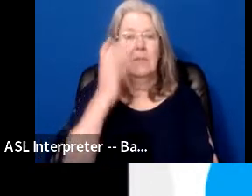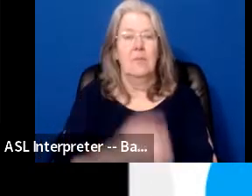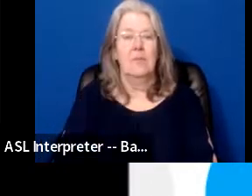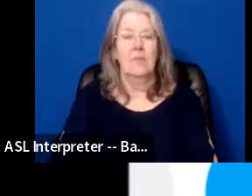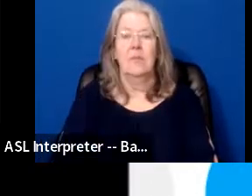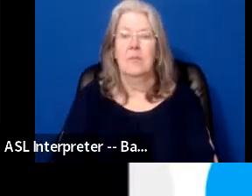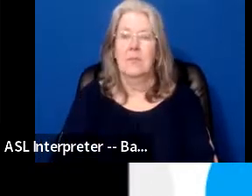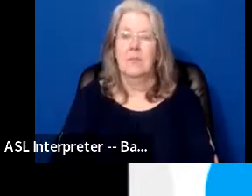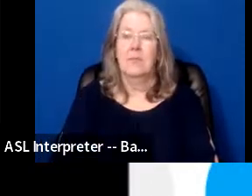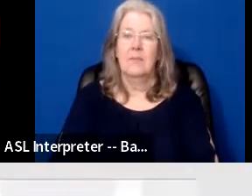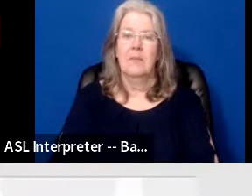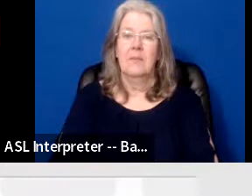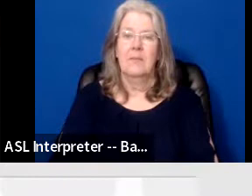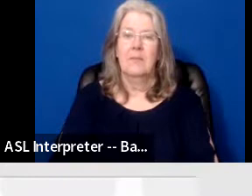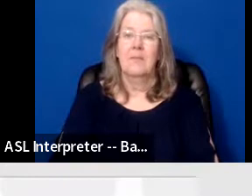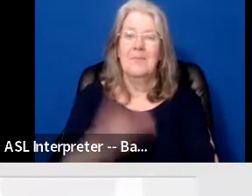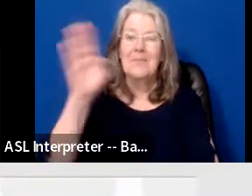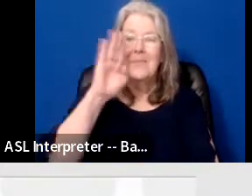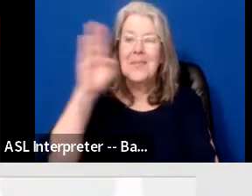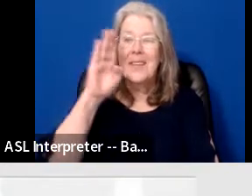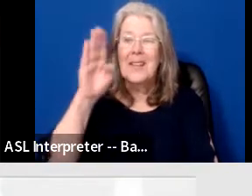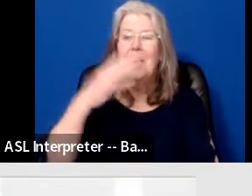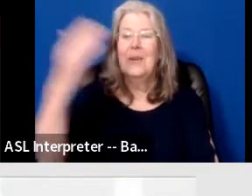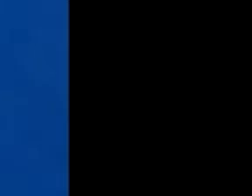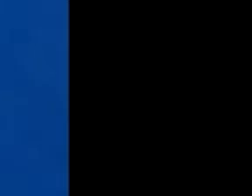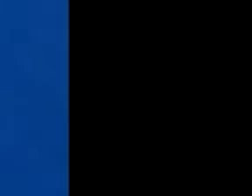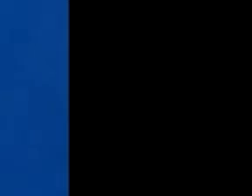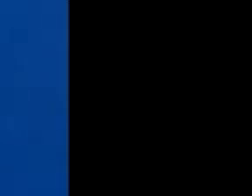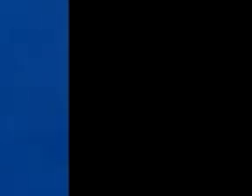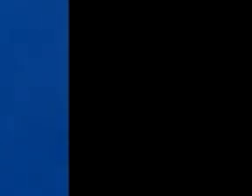Matt Norris: Greetings and welcome to our webinar Learning to Live Safely